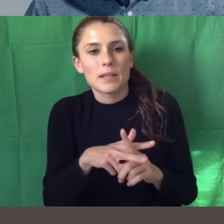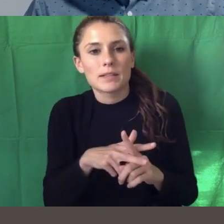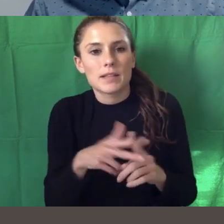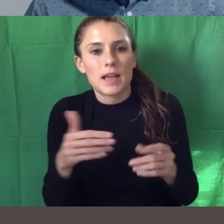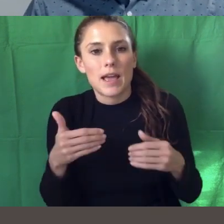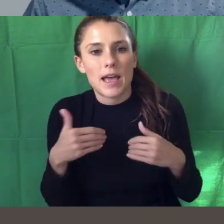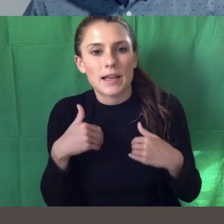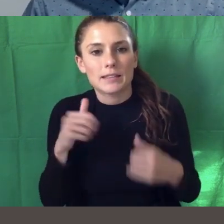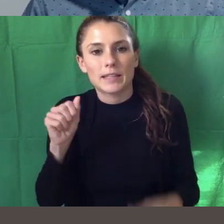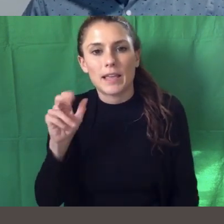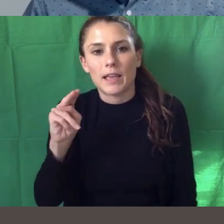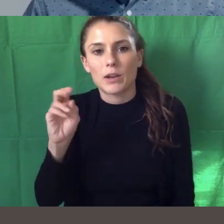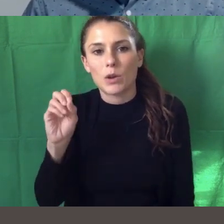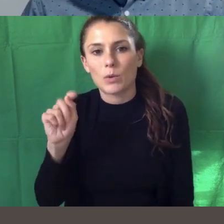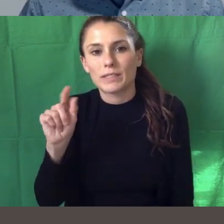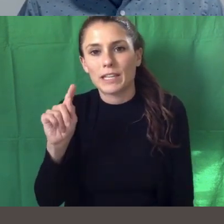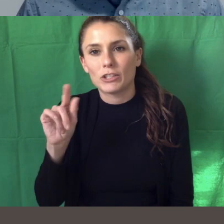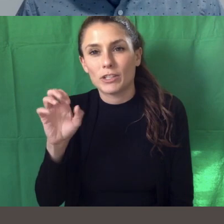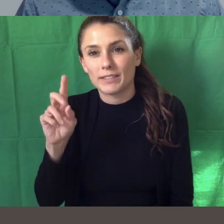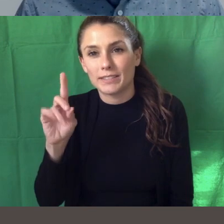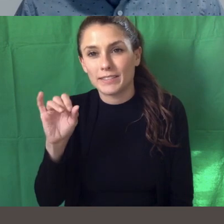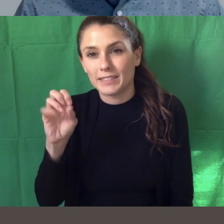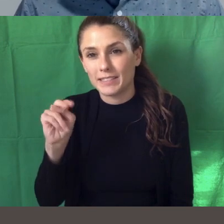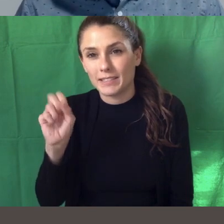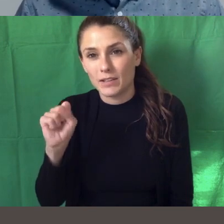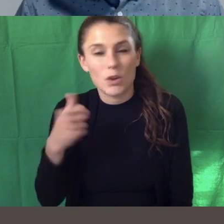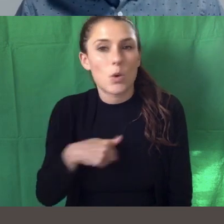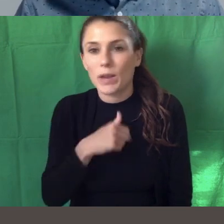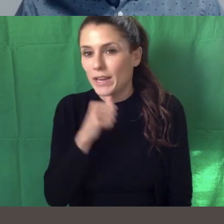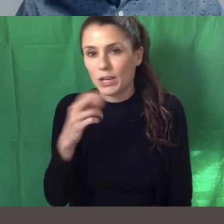And we didn't use annotations in our assignment.